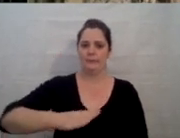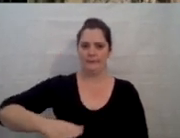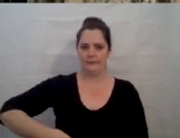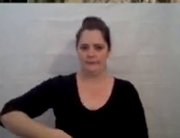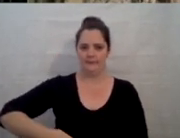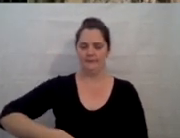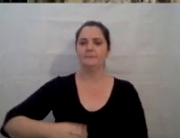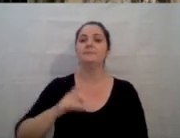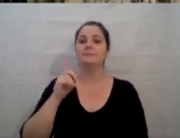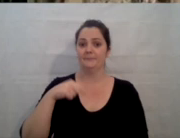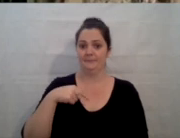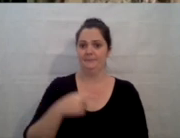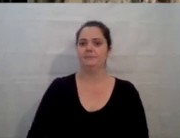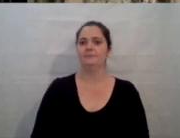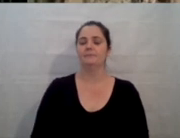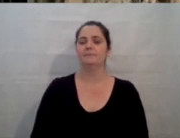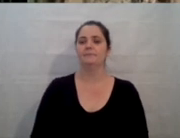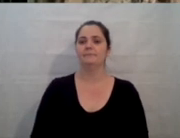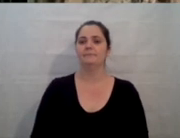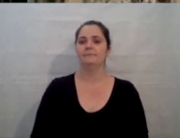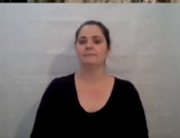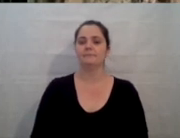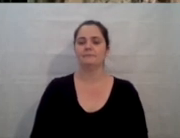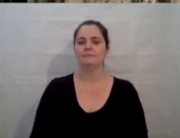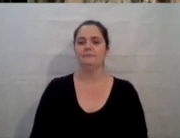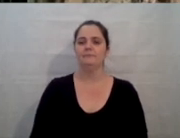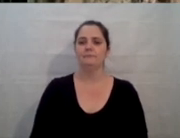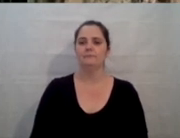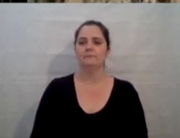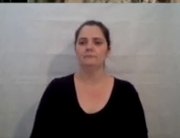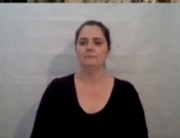right under the centre of her head. So I know the overall movement of her body